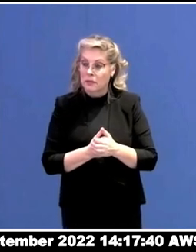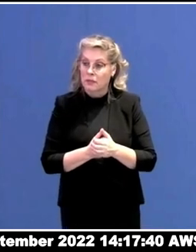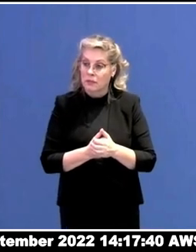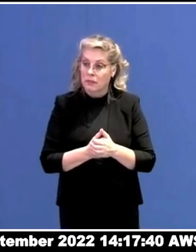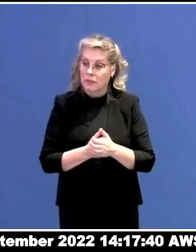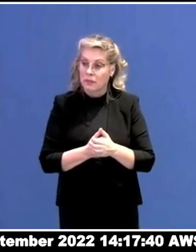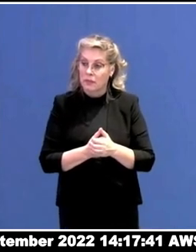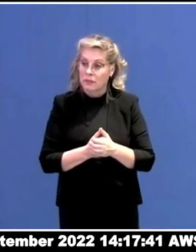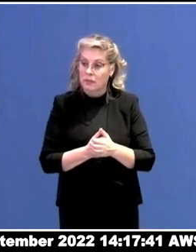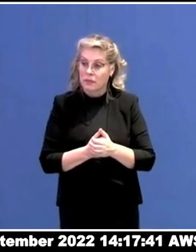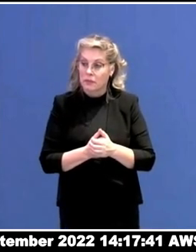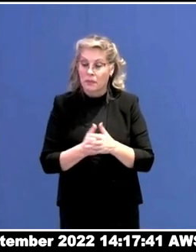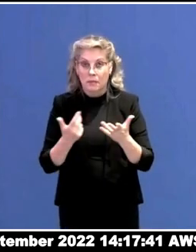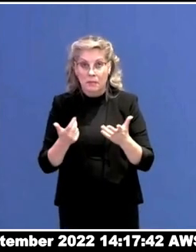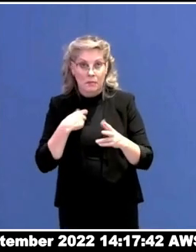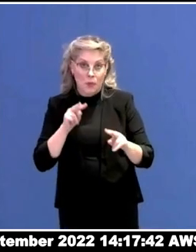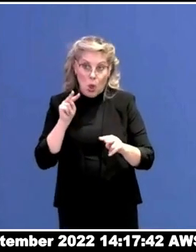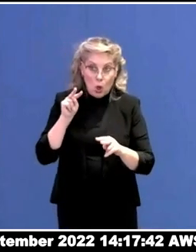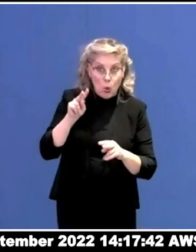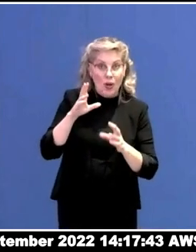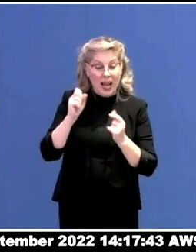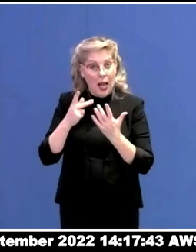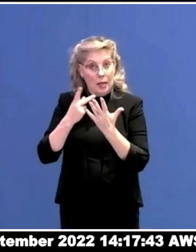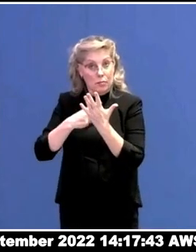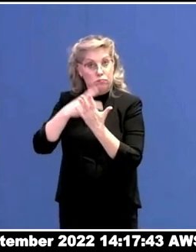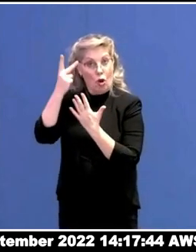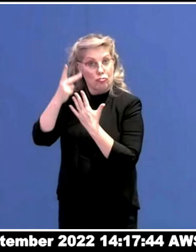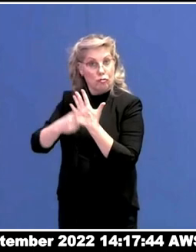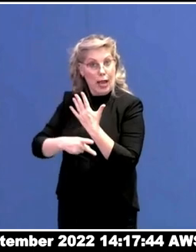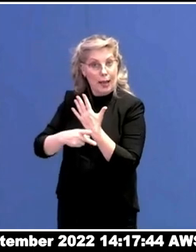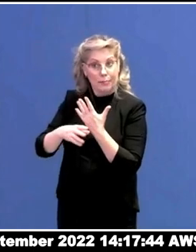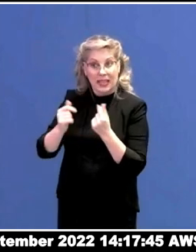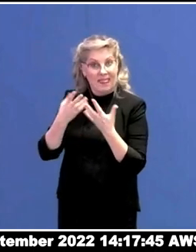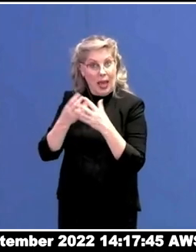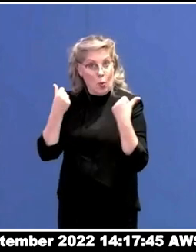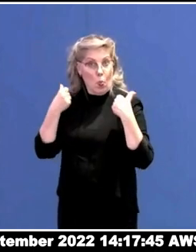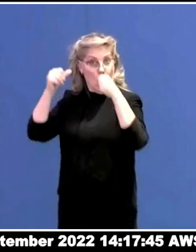programs that actually work. So, I spoke about the Special Circumstances Court, for example, and that's a model that